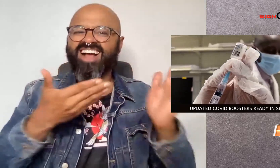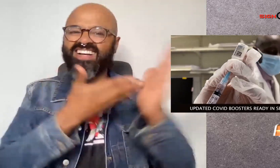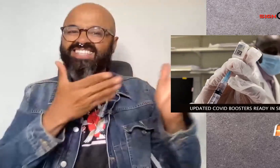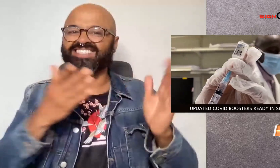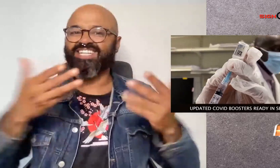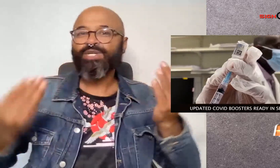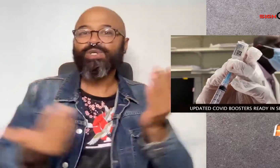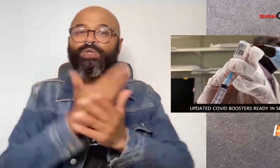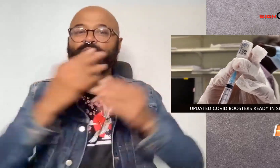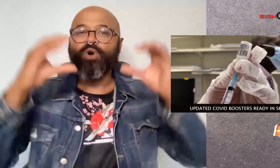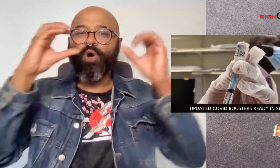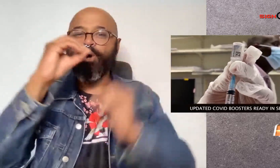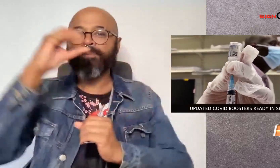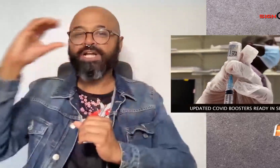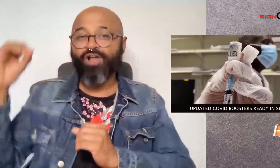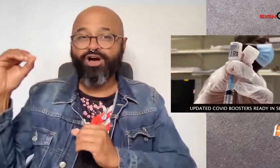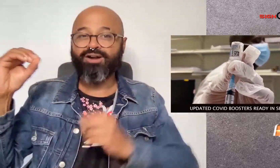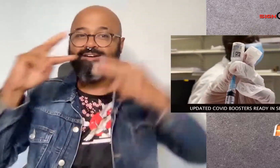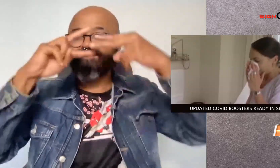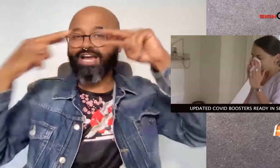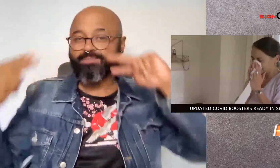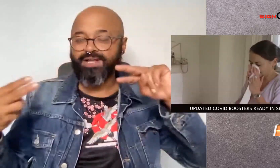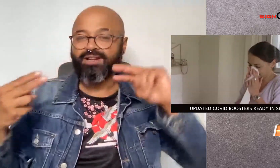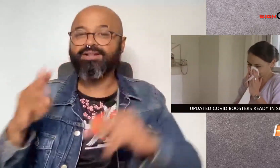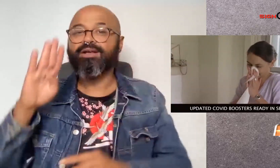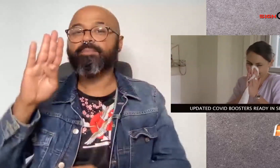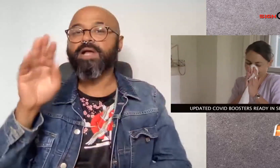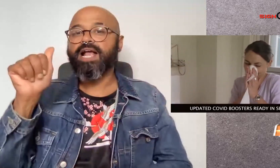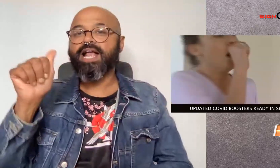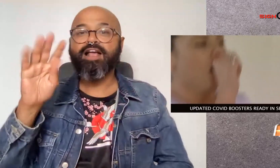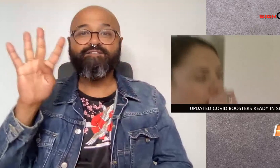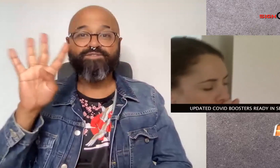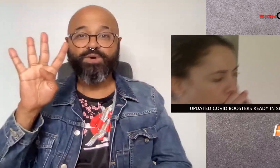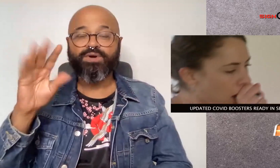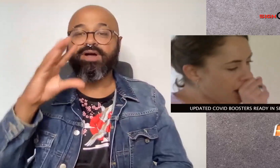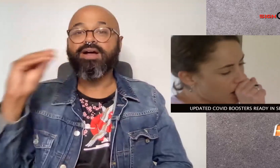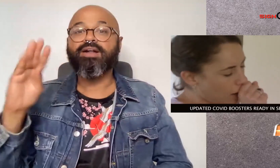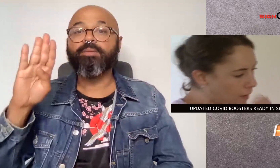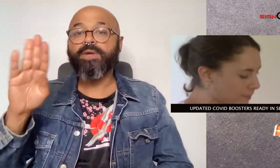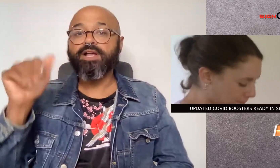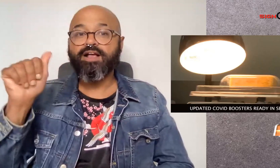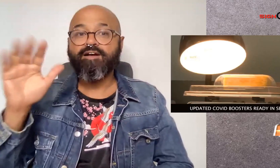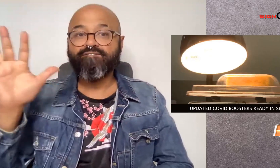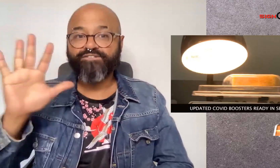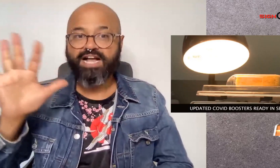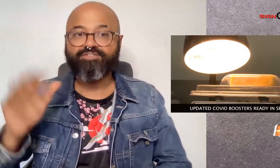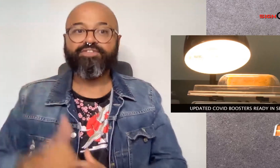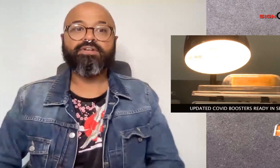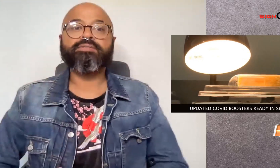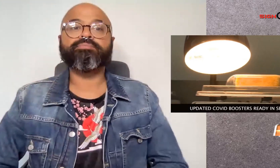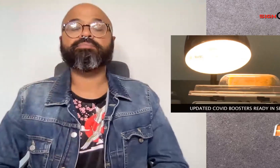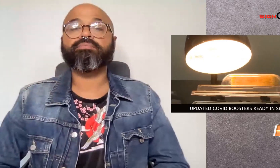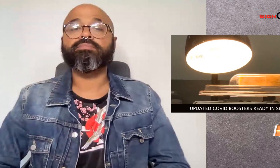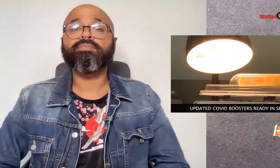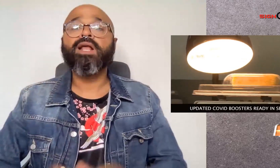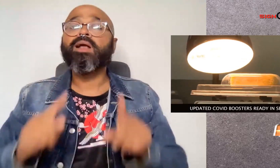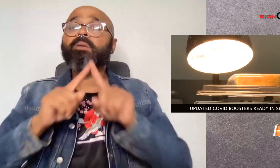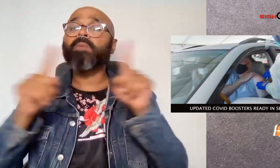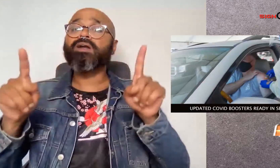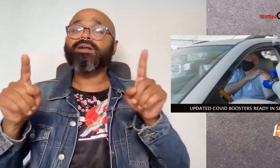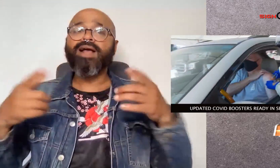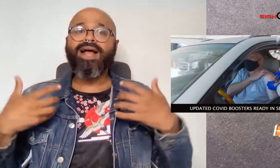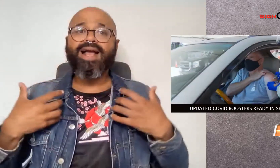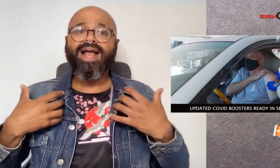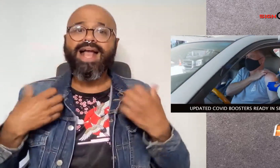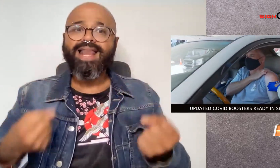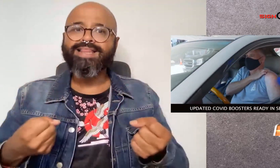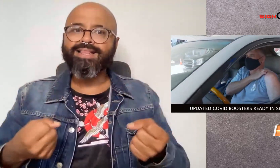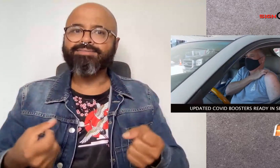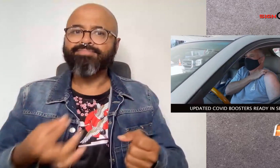be available in the US to help protect against the newest omicron variants BA4 and BA5 but